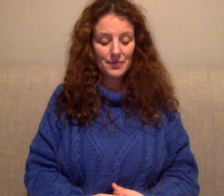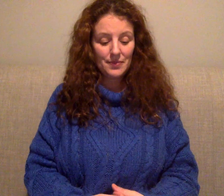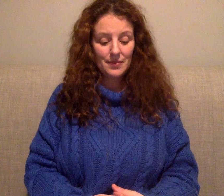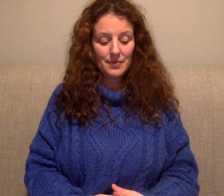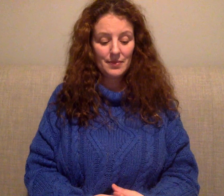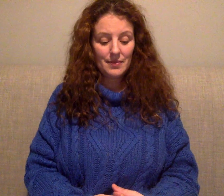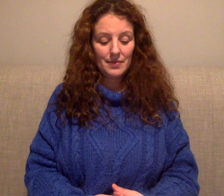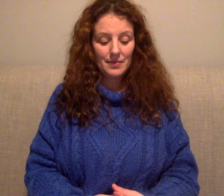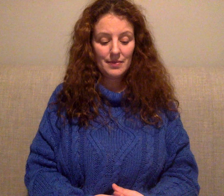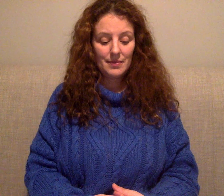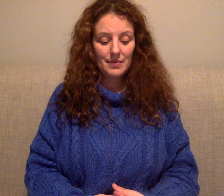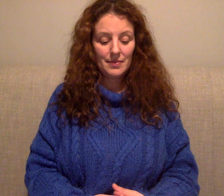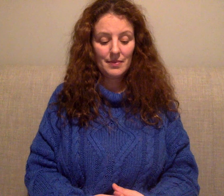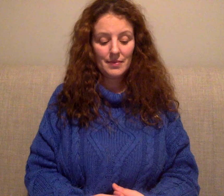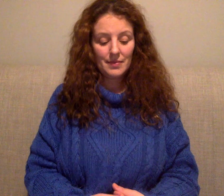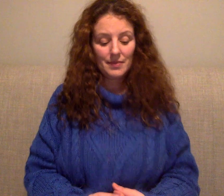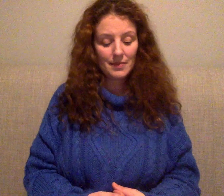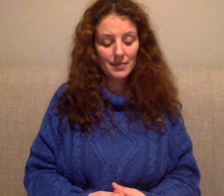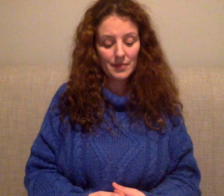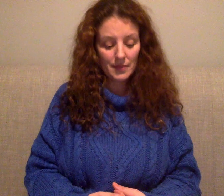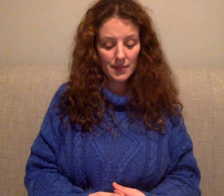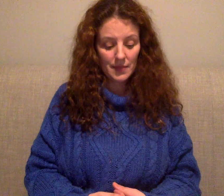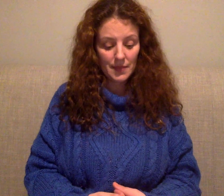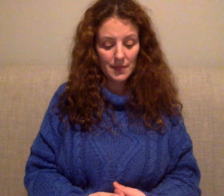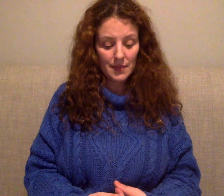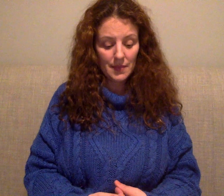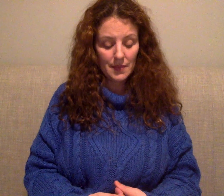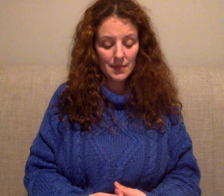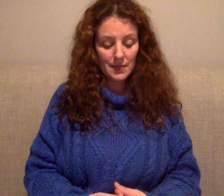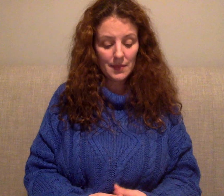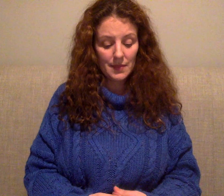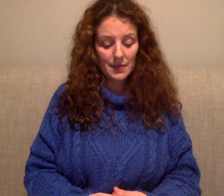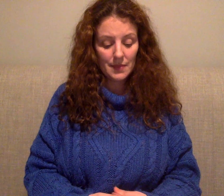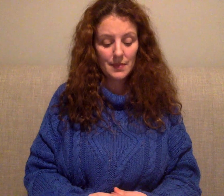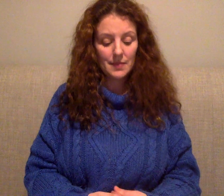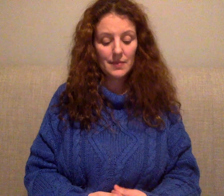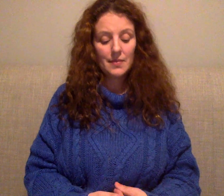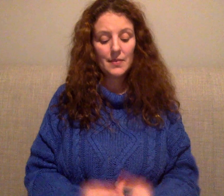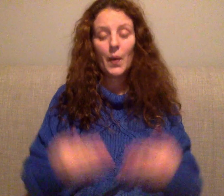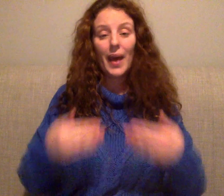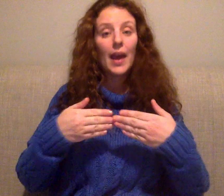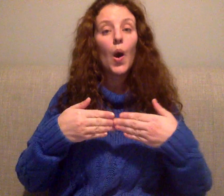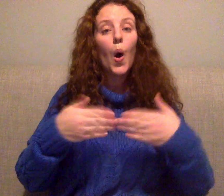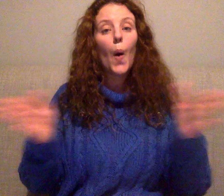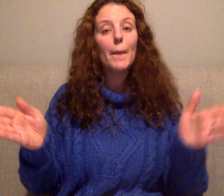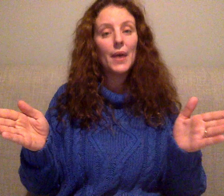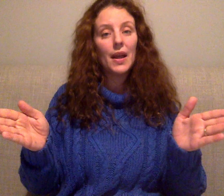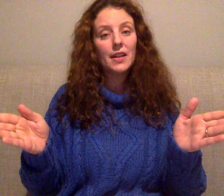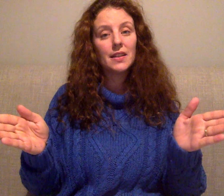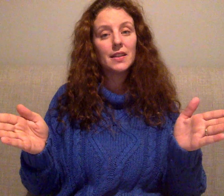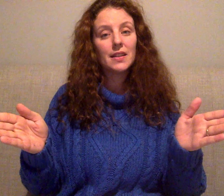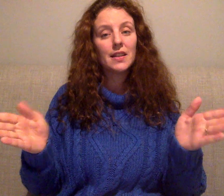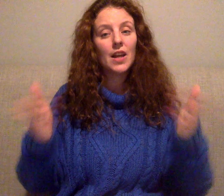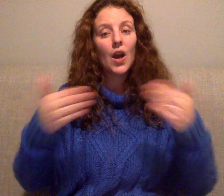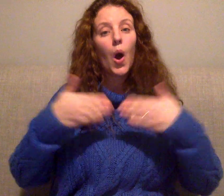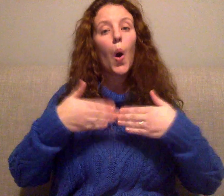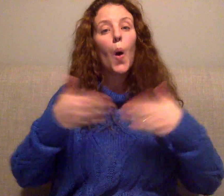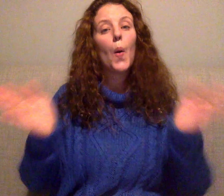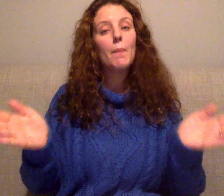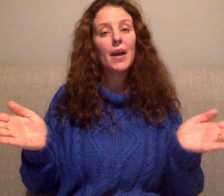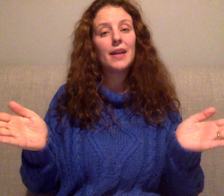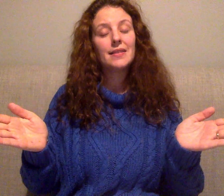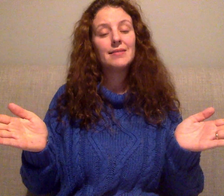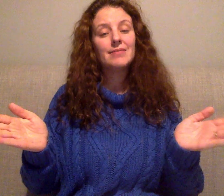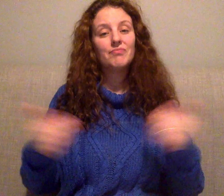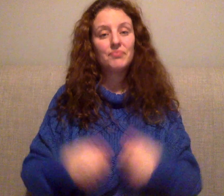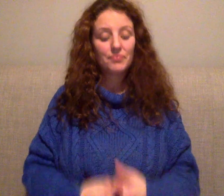OPEN